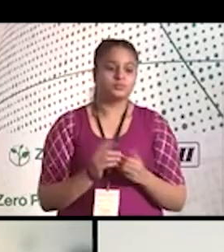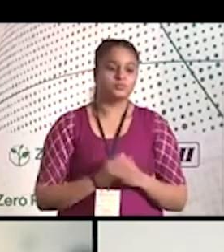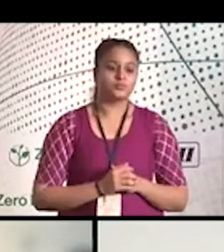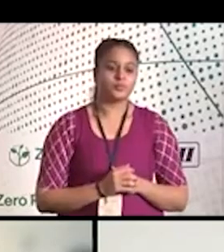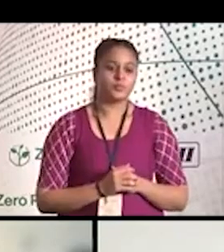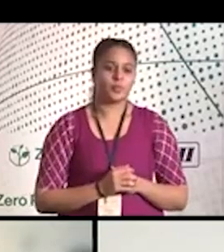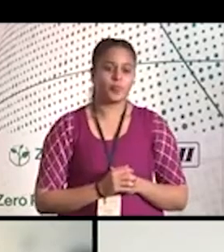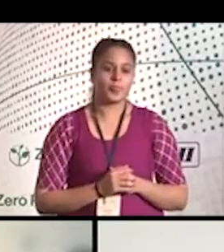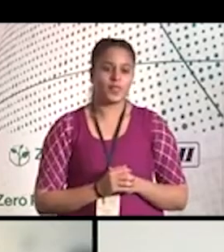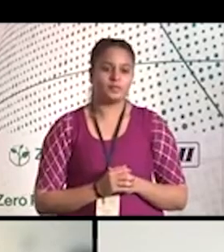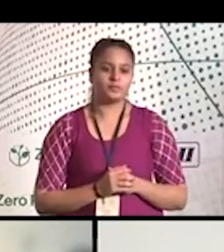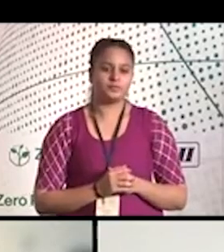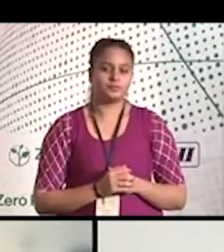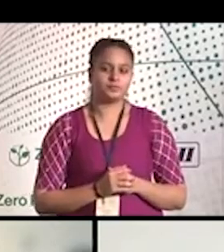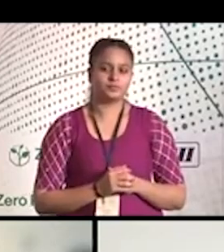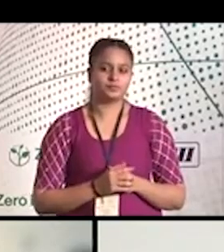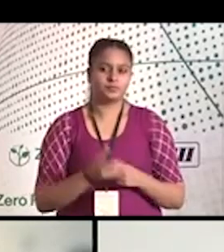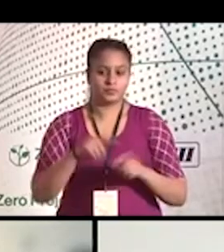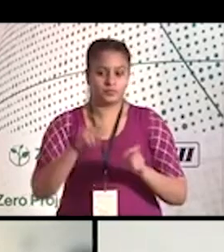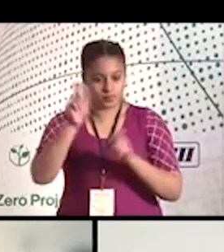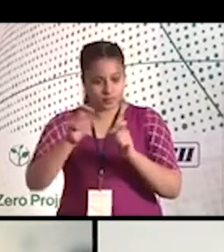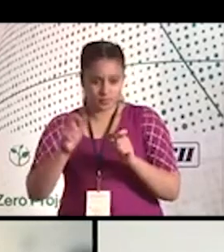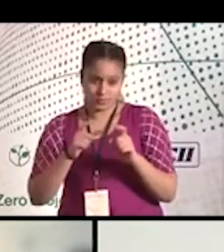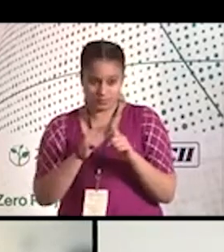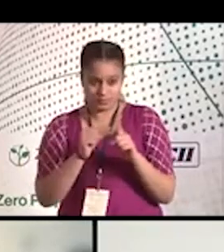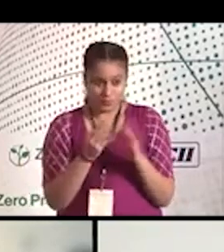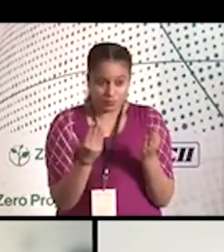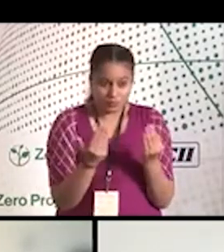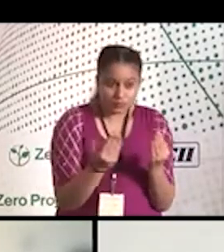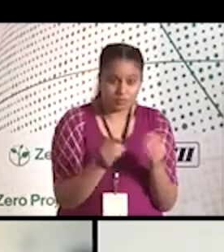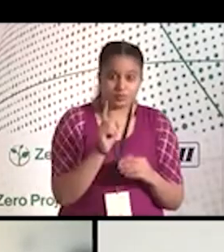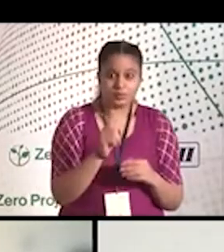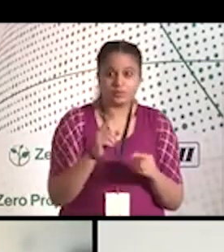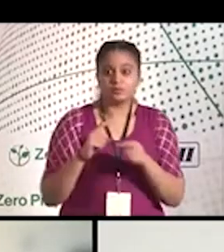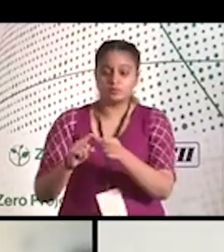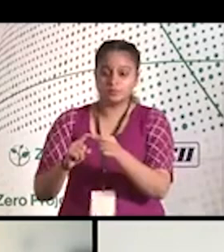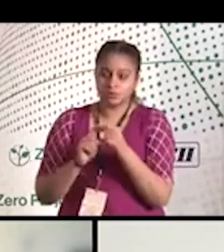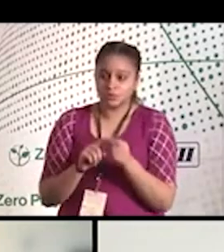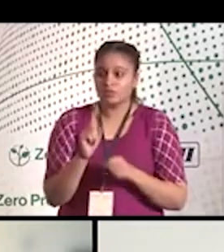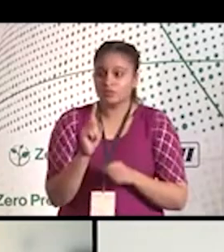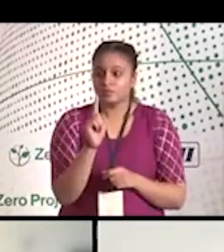These are jobs that people can do. So to your question, the first thing we have to do is identify